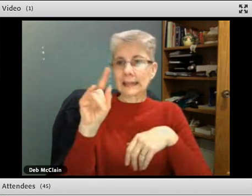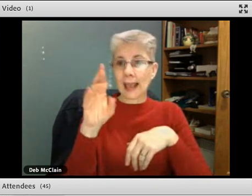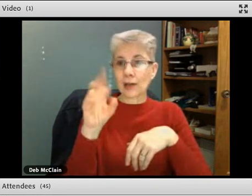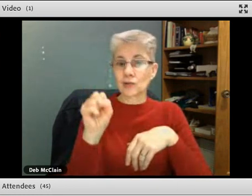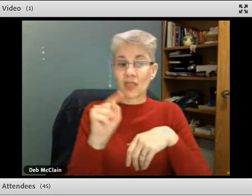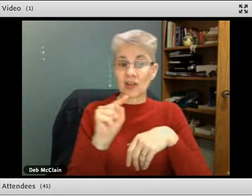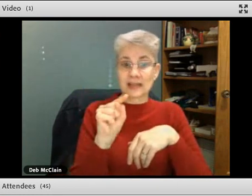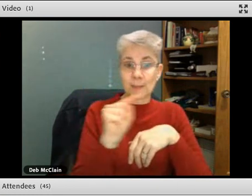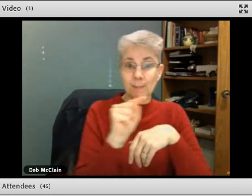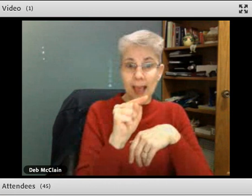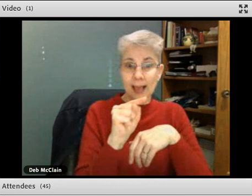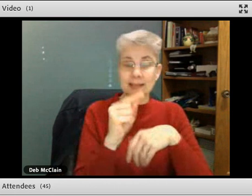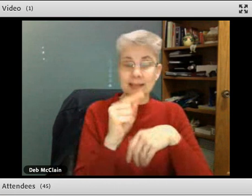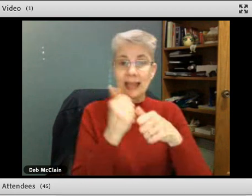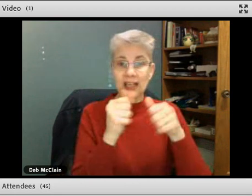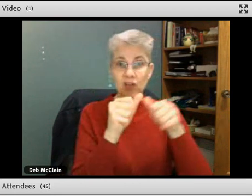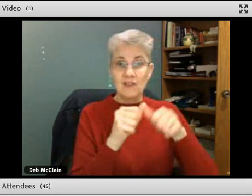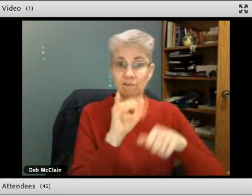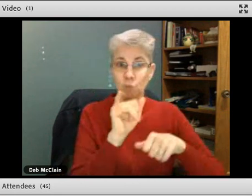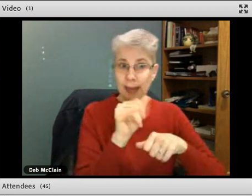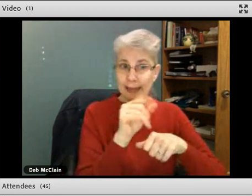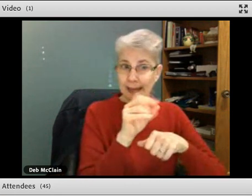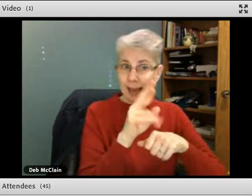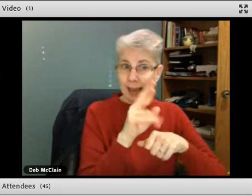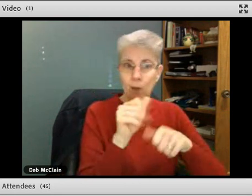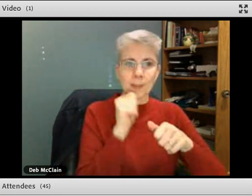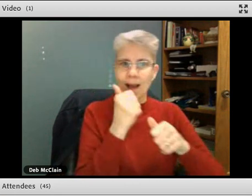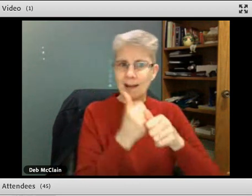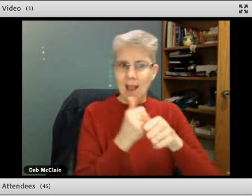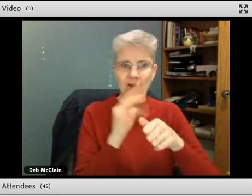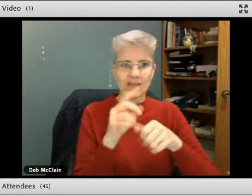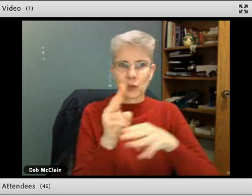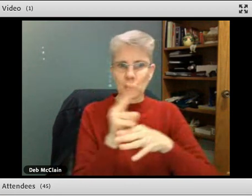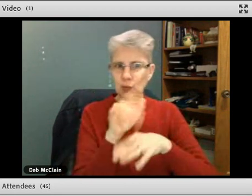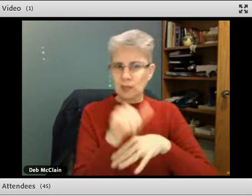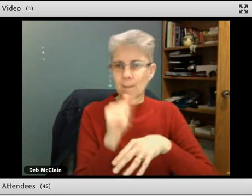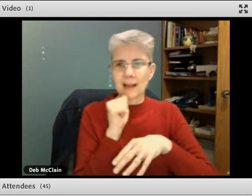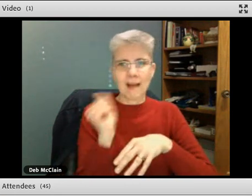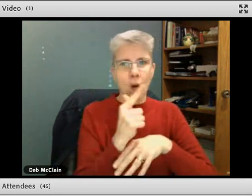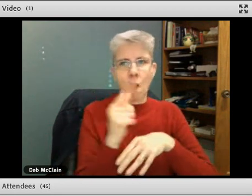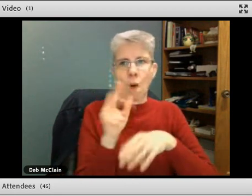but not every field uses them, and not every field uses both. There are two spaces for indicators